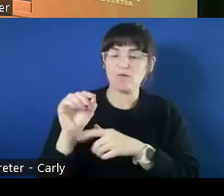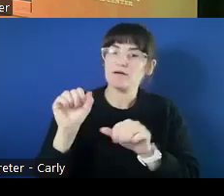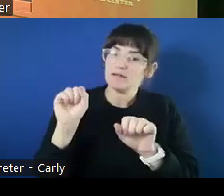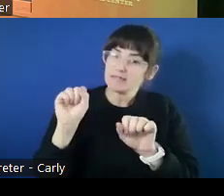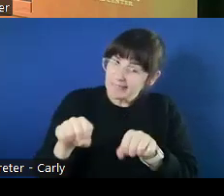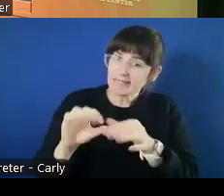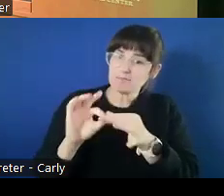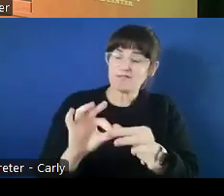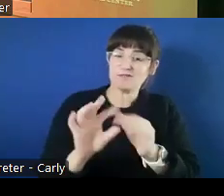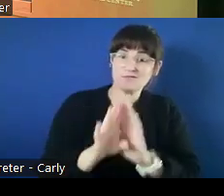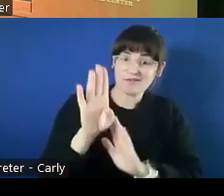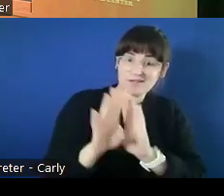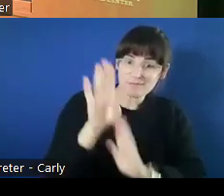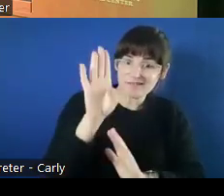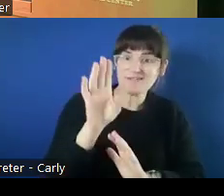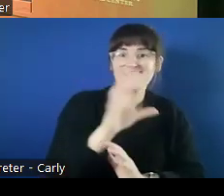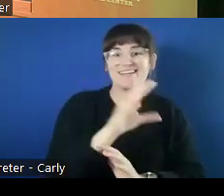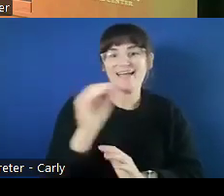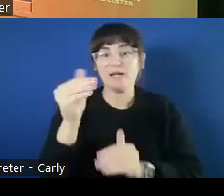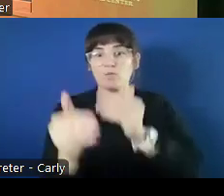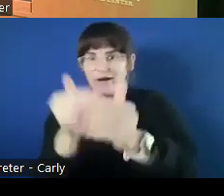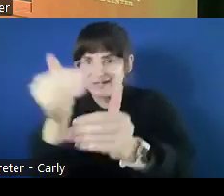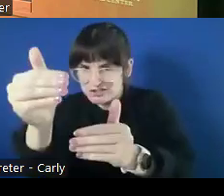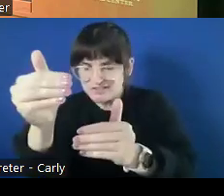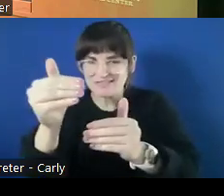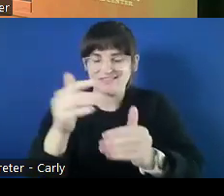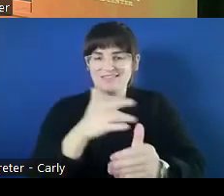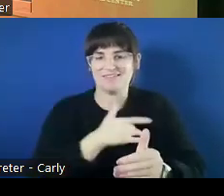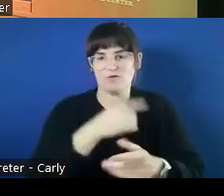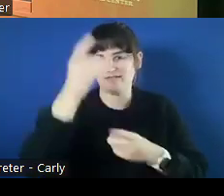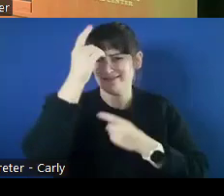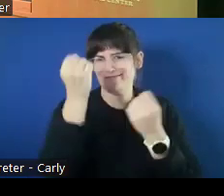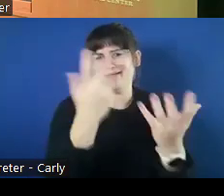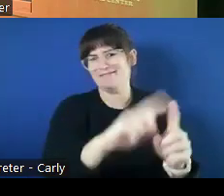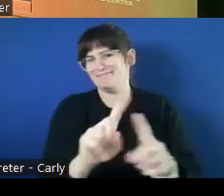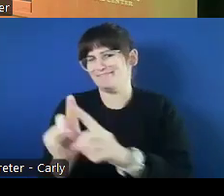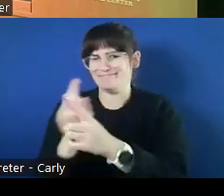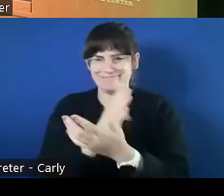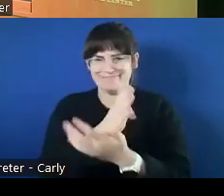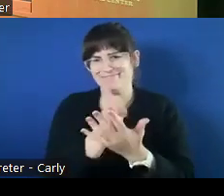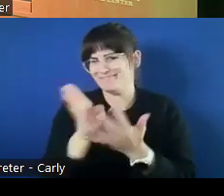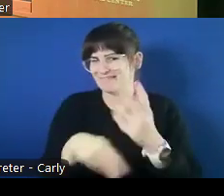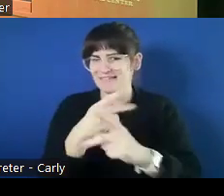both the development uh and the progression of heart disease of multiple kinds i think anxiety